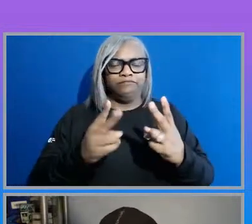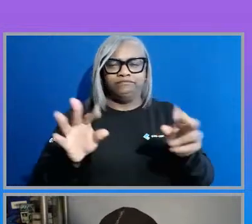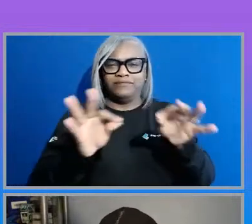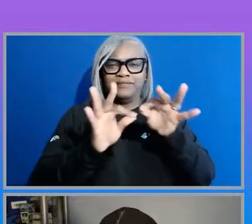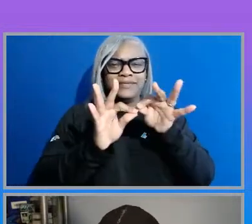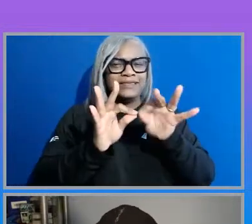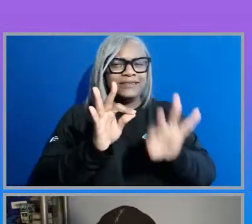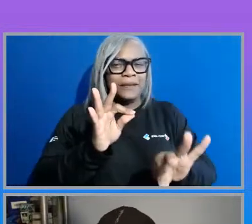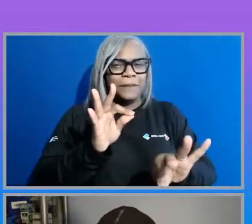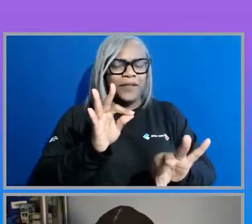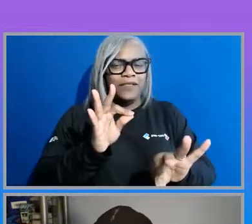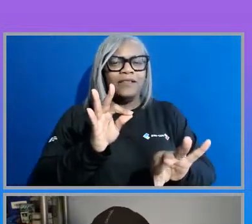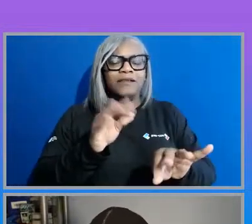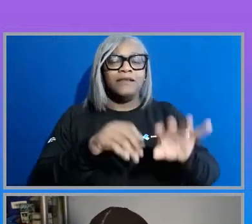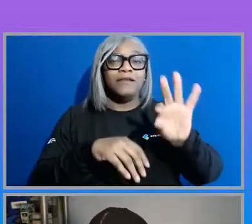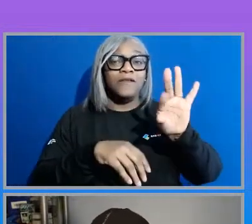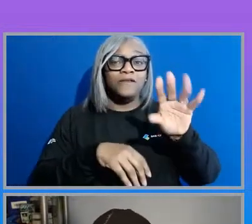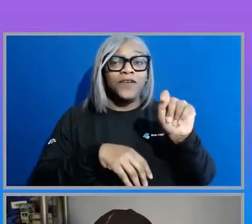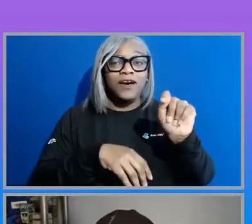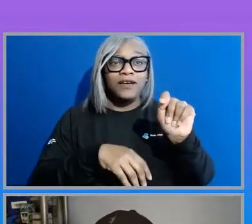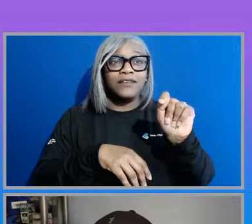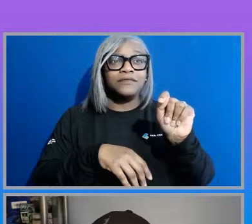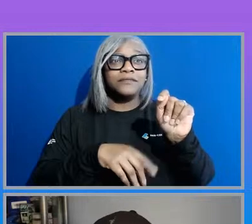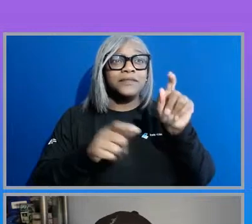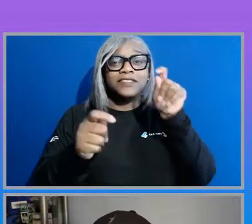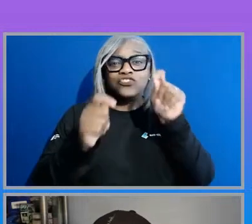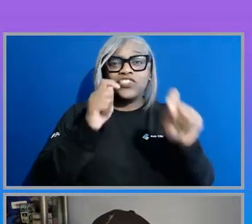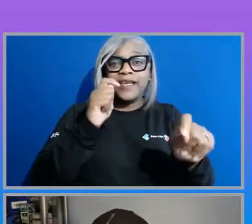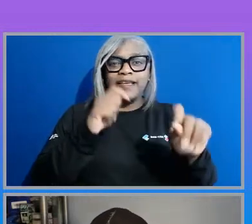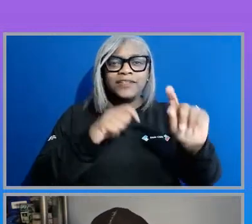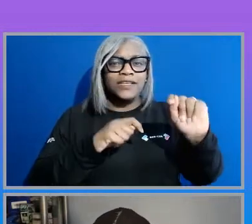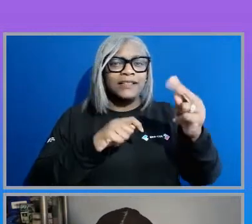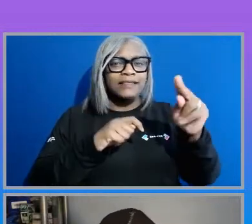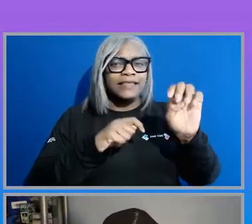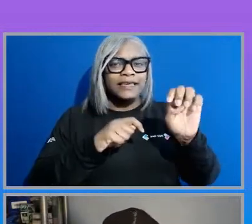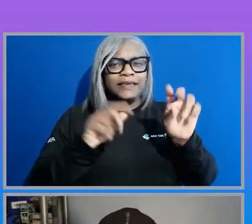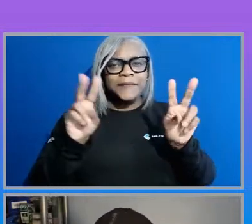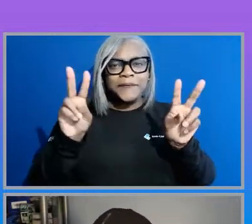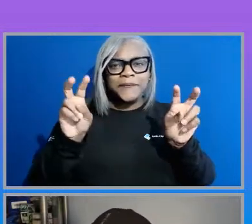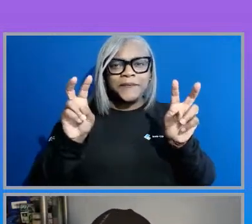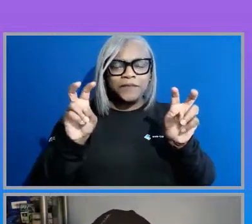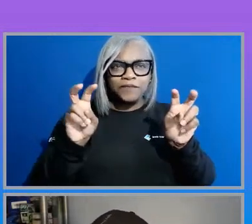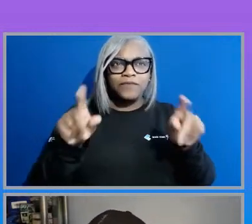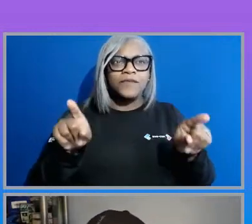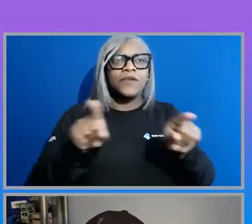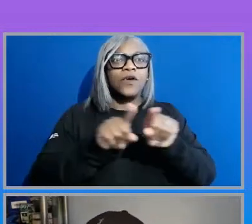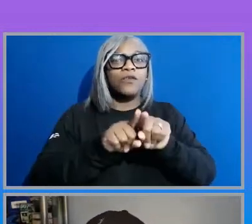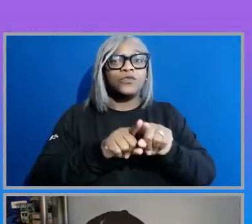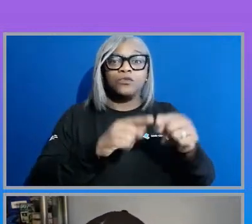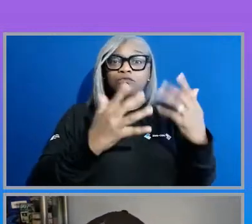simple form. It lets you change your theme for the for this page, right? It lets you